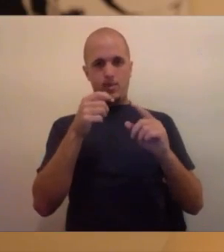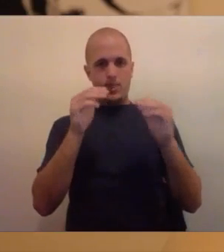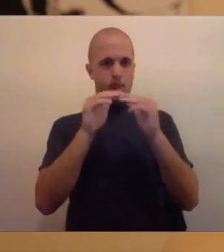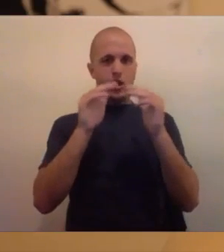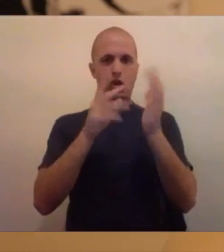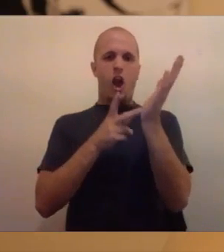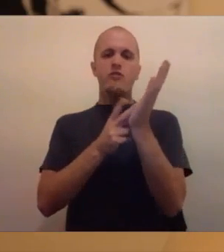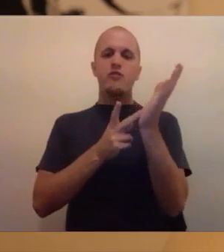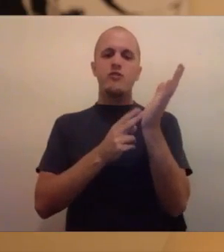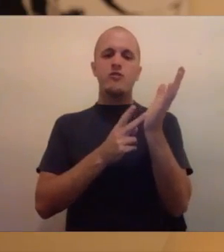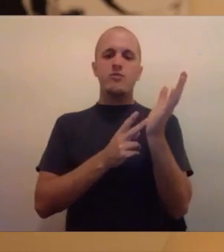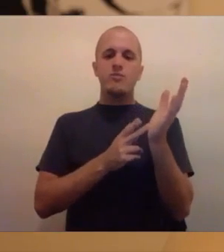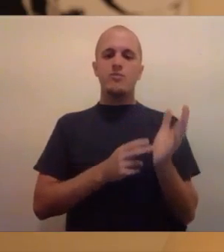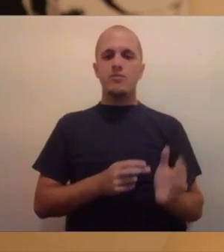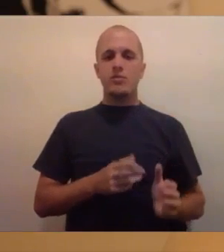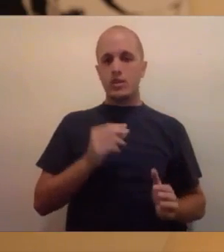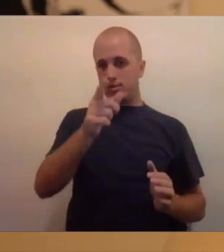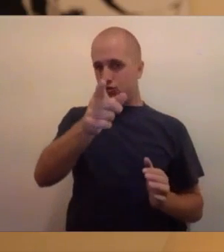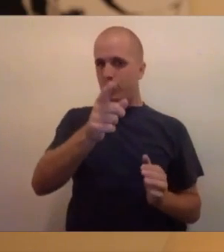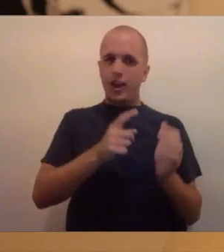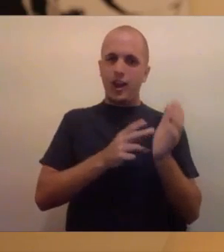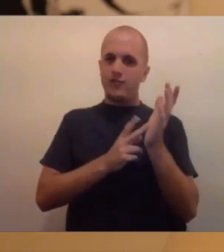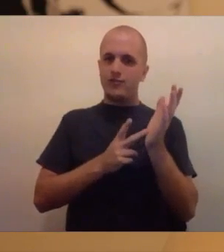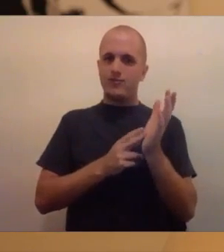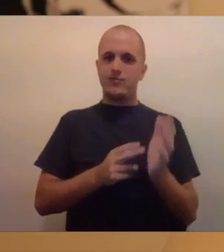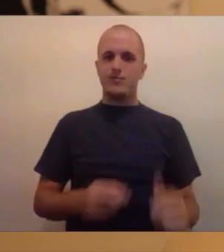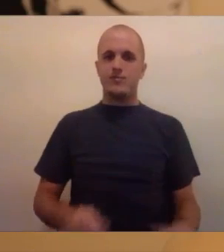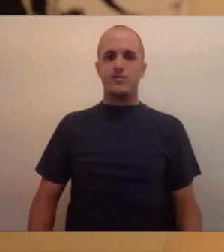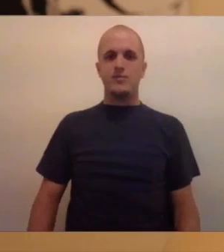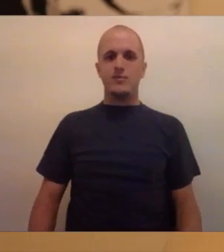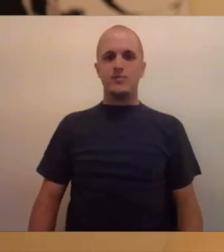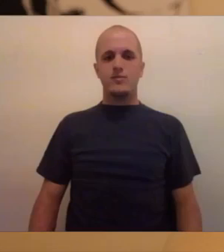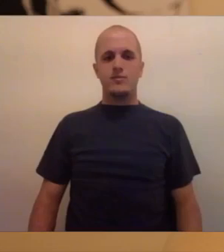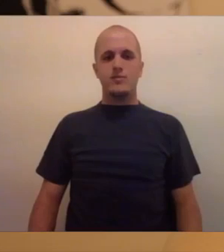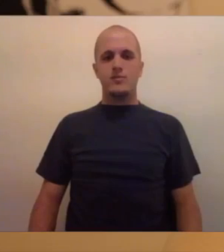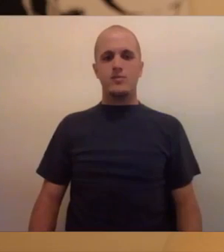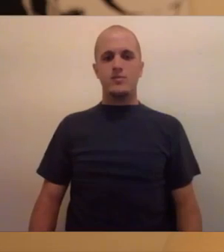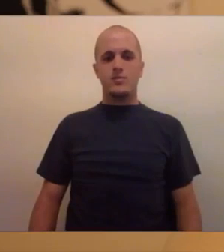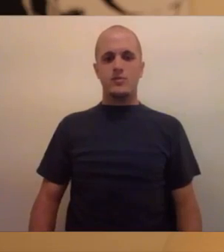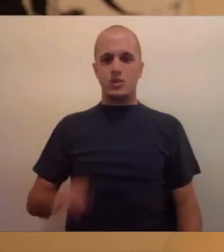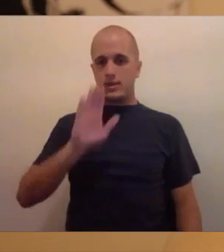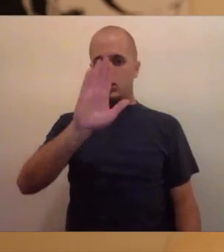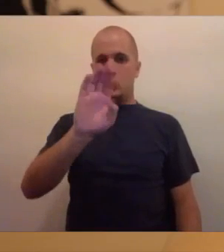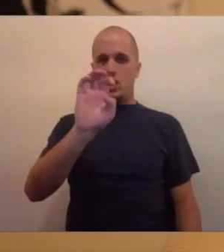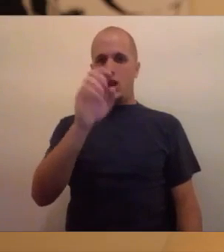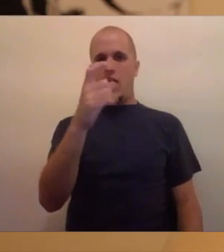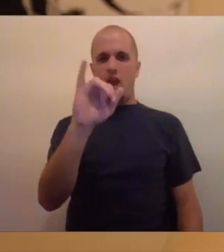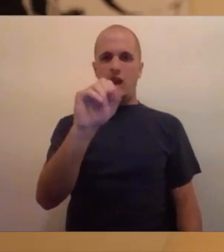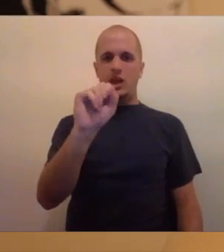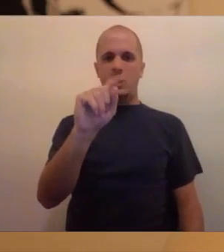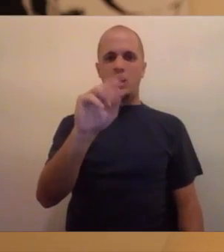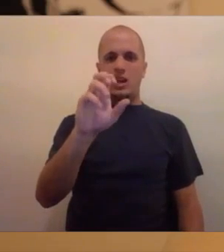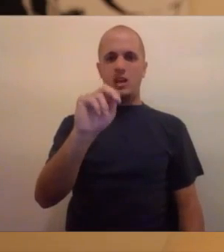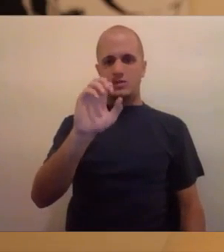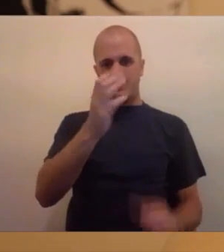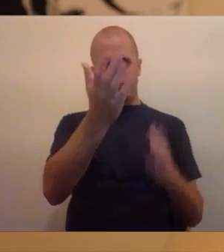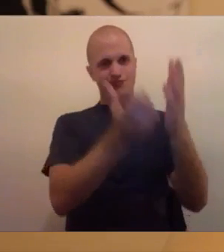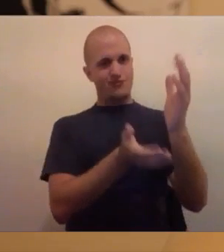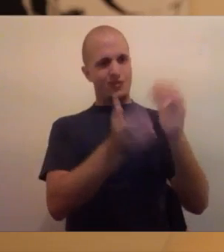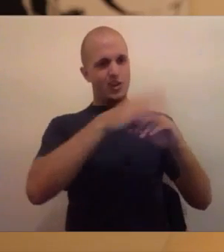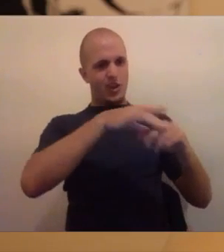of you. The truth. Spirituality reveals the truth, and you are the truth.